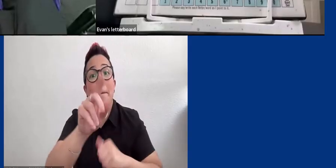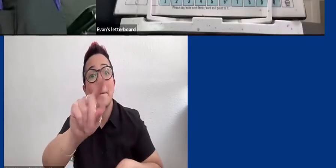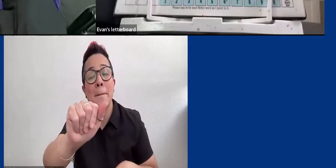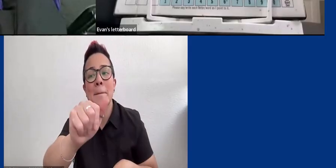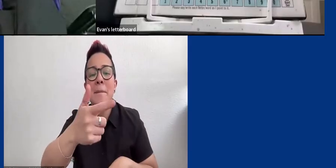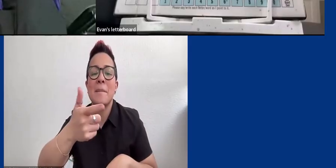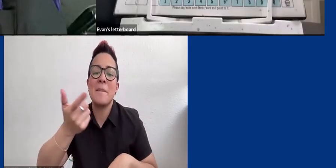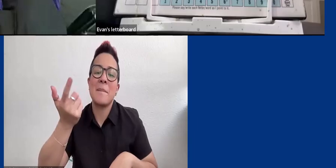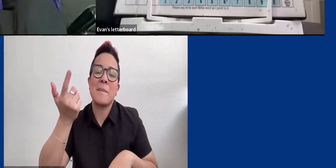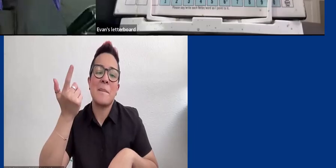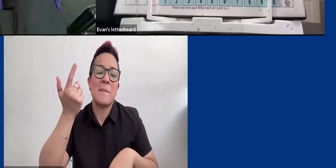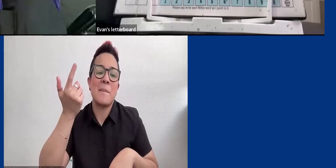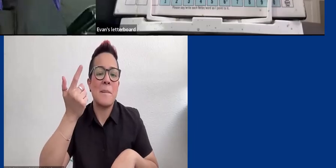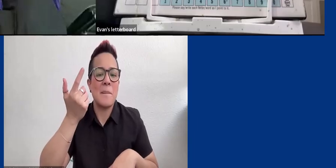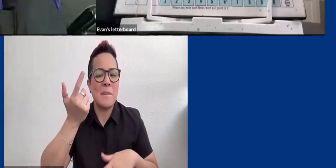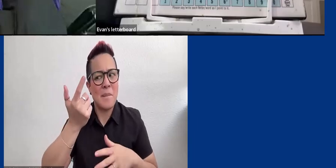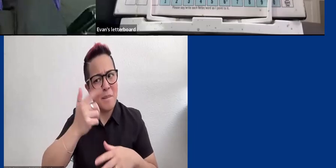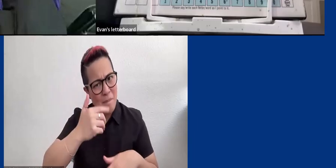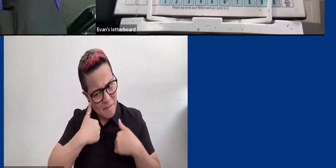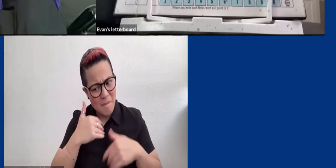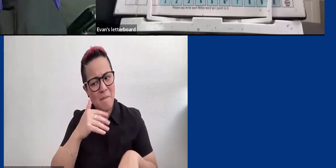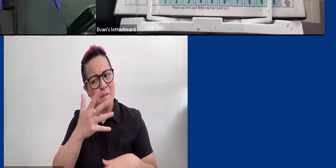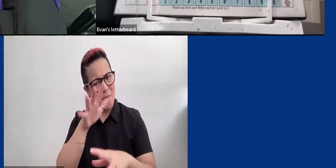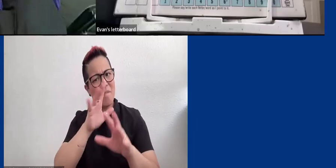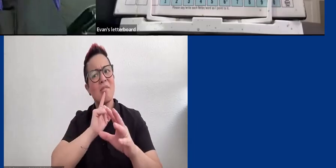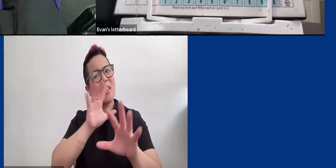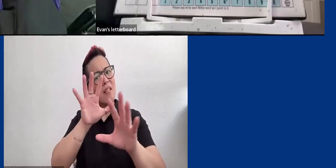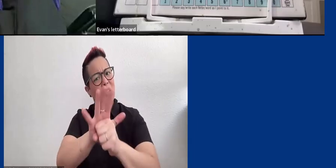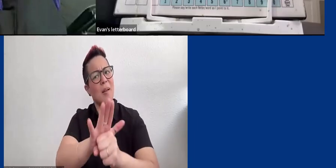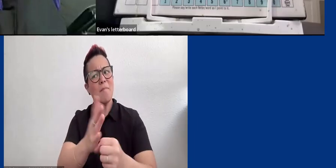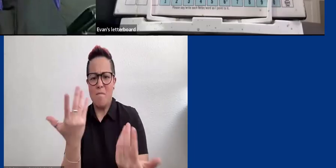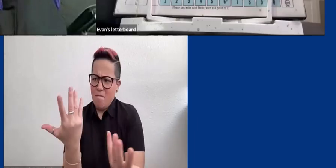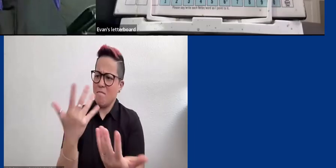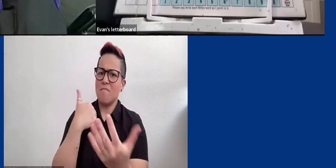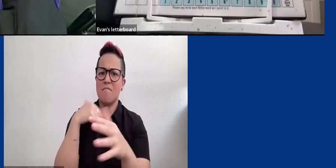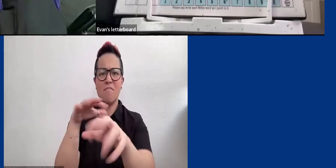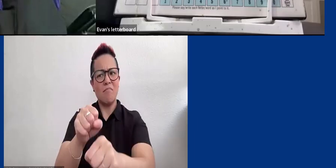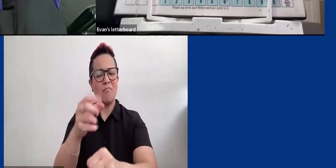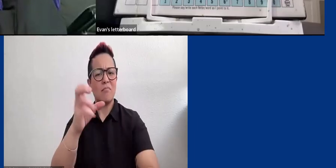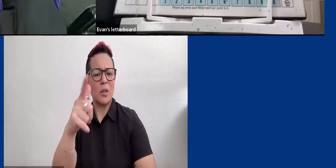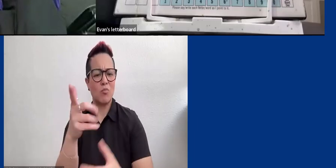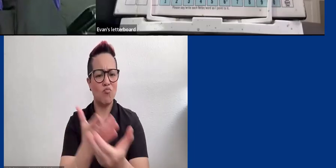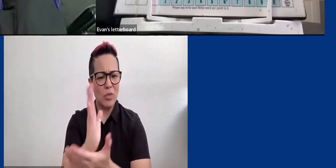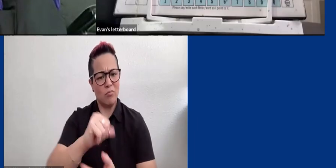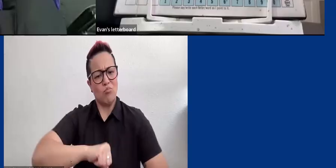their sexual rights loudly, proudly, and with no shame would be a true sexual